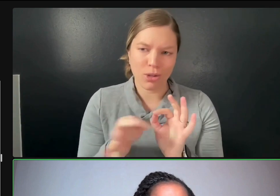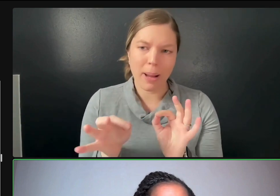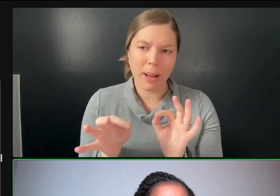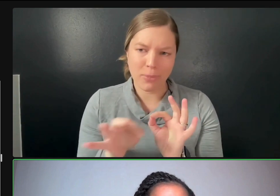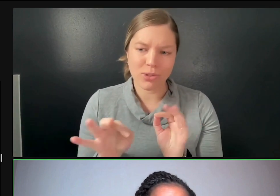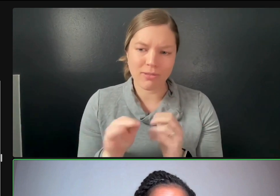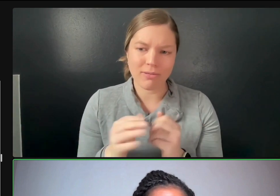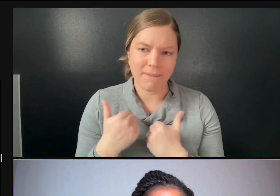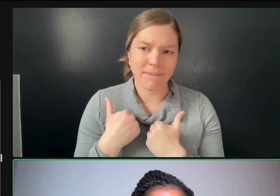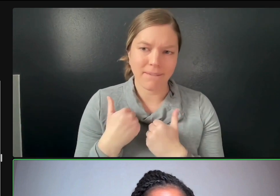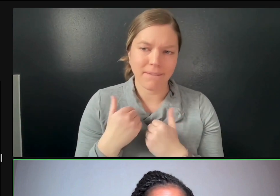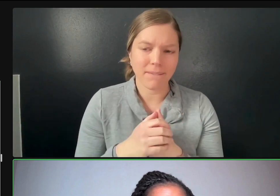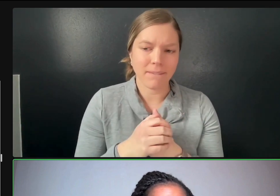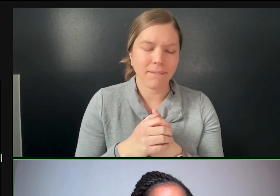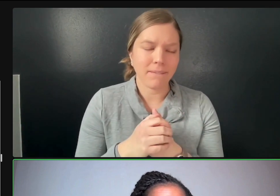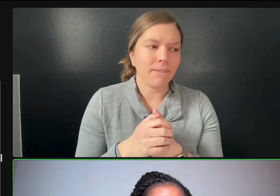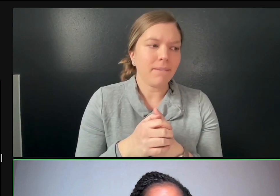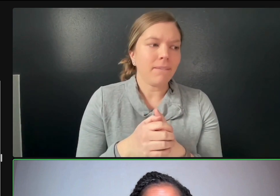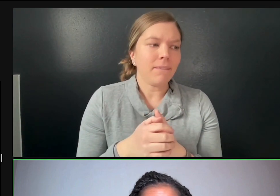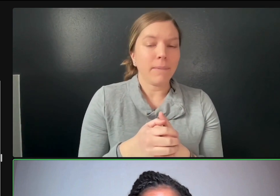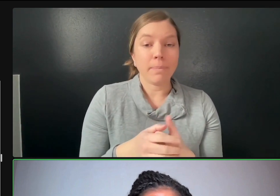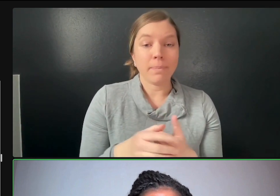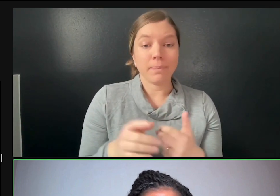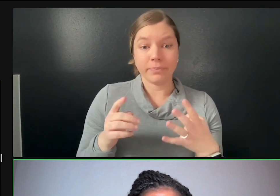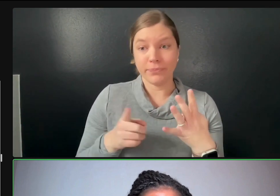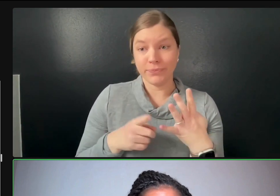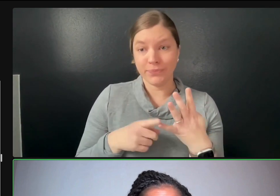If there's going to be a projection or any type of film